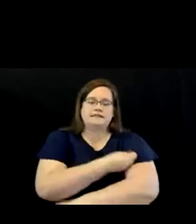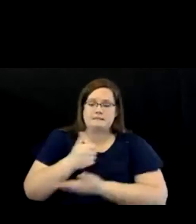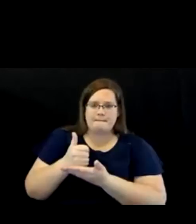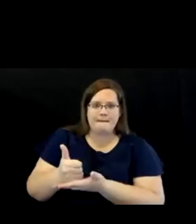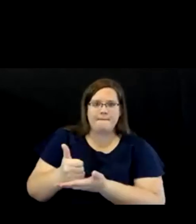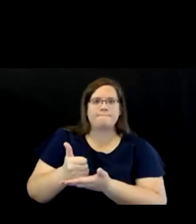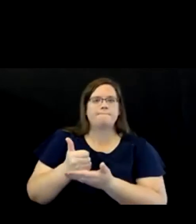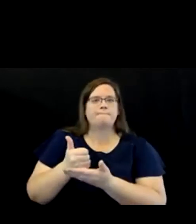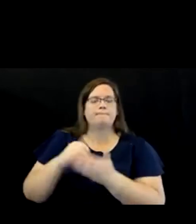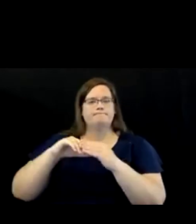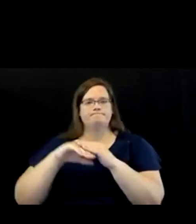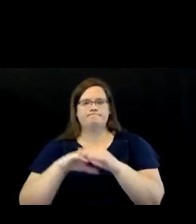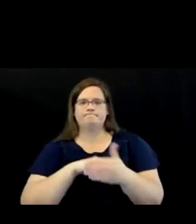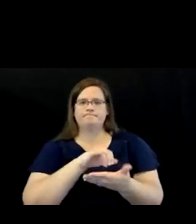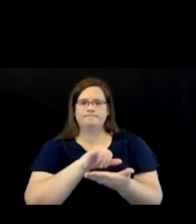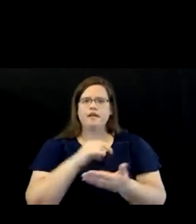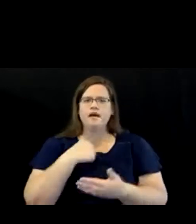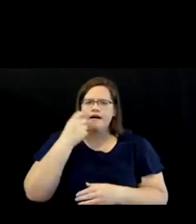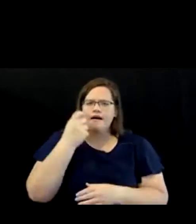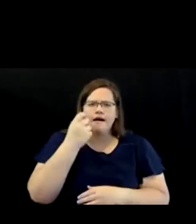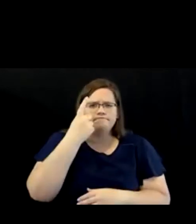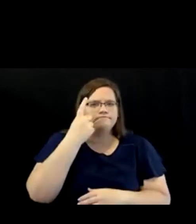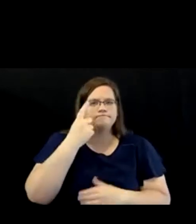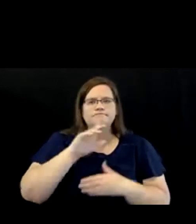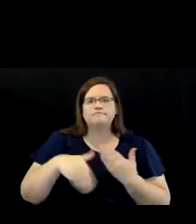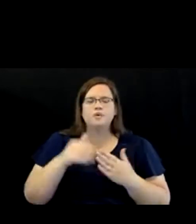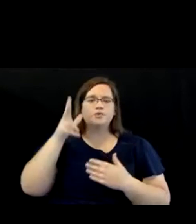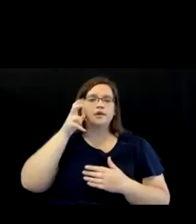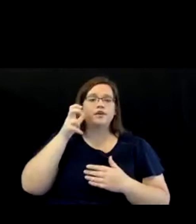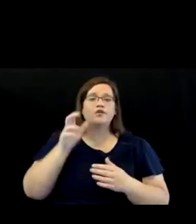I understand everybody wants to hear the golden answer, right. Everybody